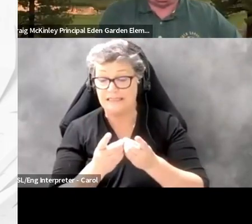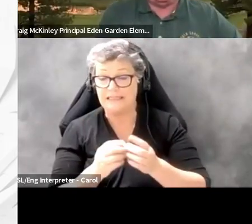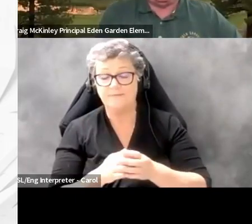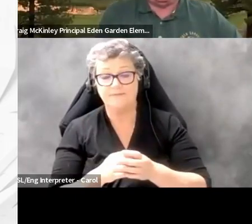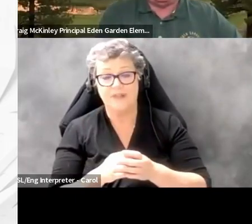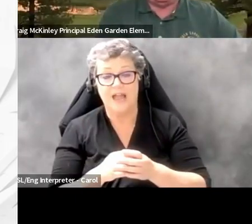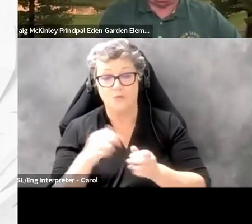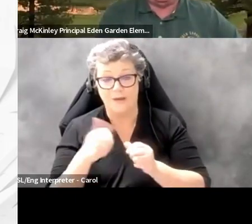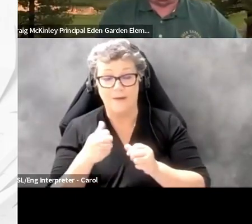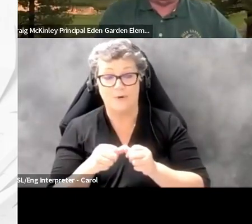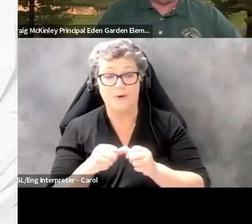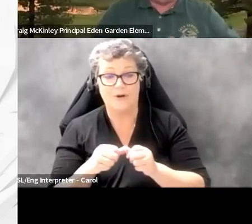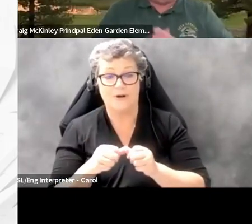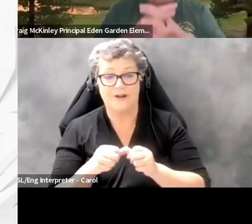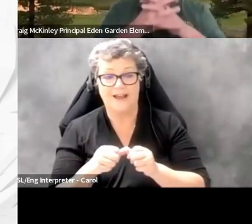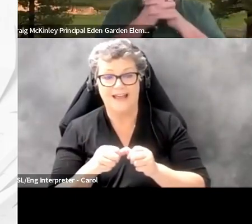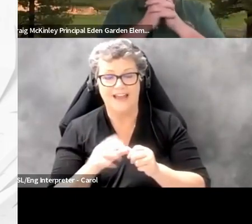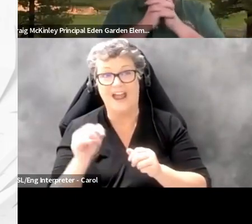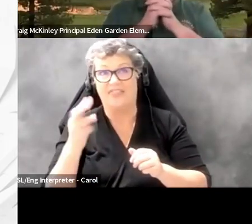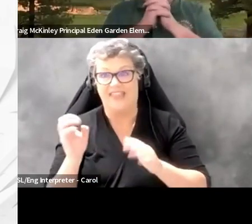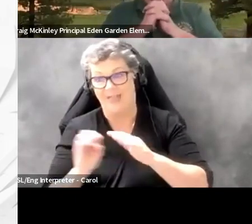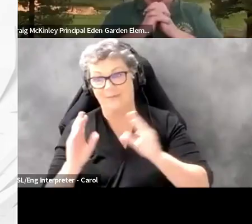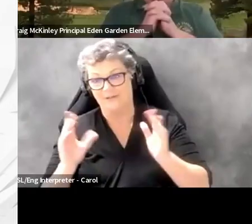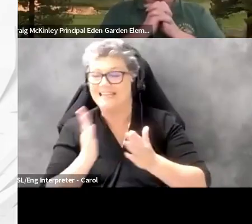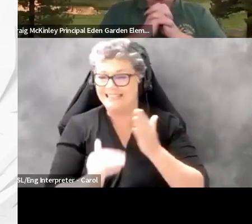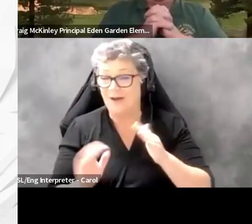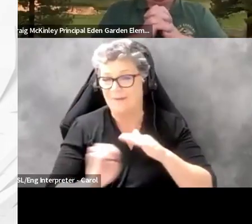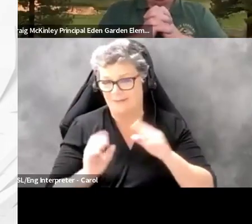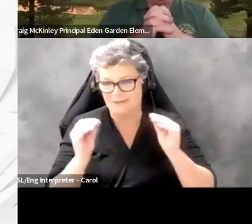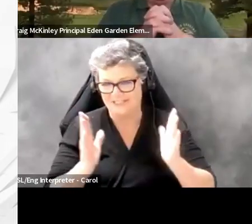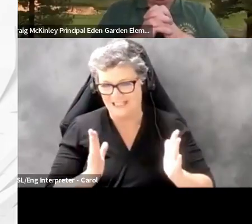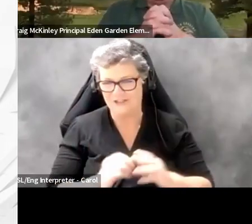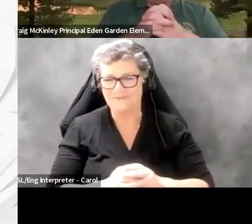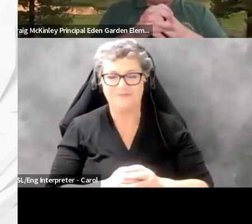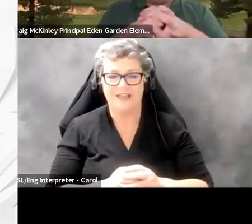elementary ta I'm not say the elementary teachers some elementary teachers that said you need us to